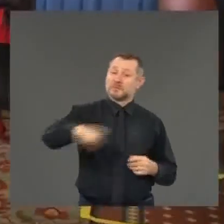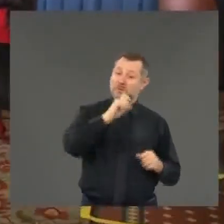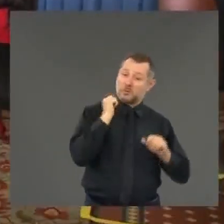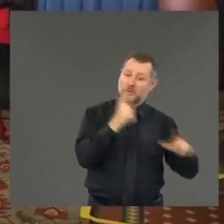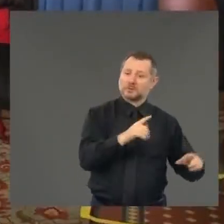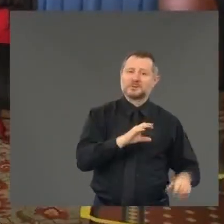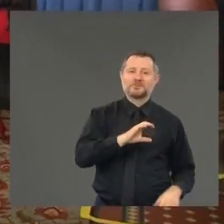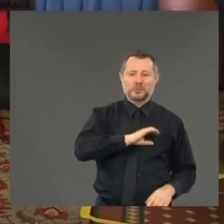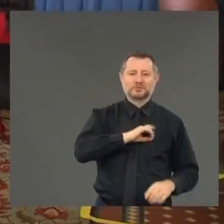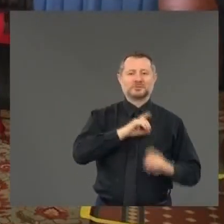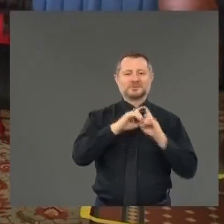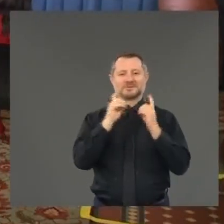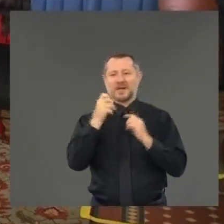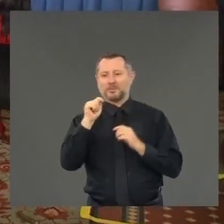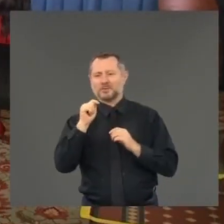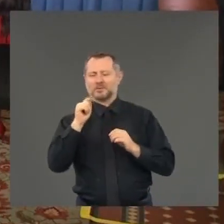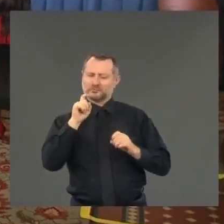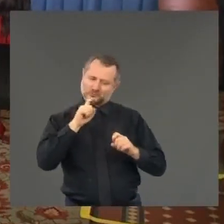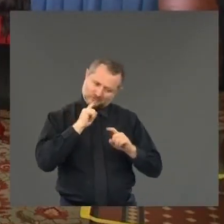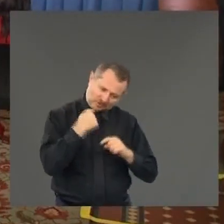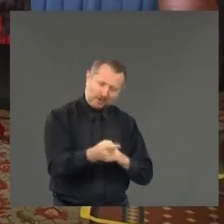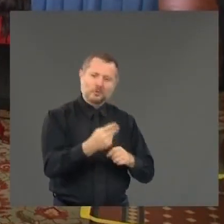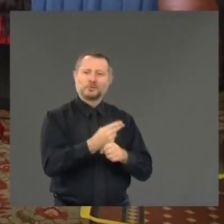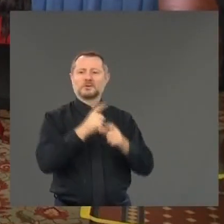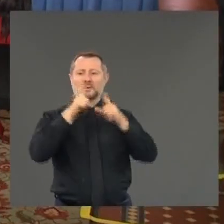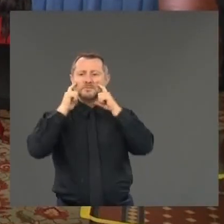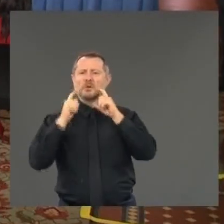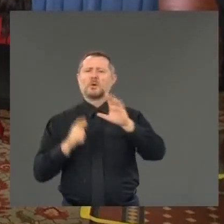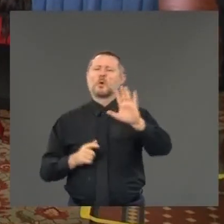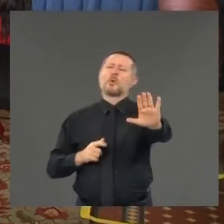HEALTH COMMISSIONER'S ADVICE IS WEAR A MASK. AND I THINK EVERY POLICE DEPARTMENT SHOULD COMMUNICATE